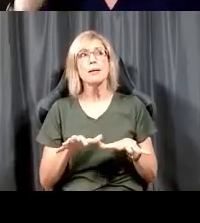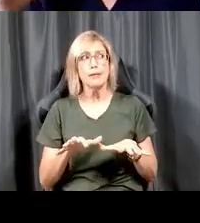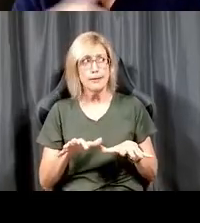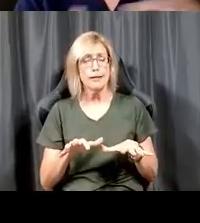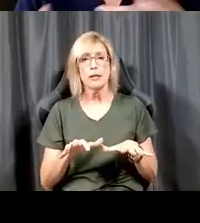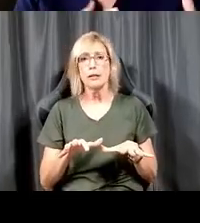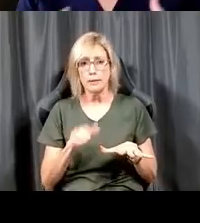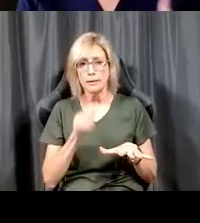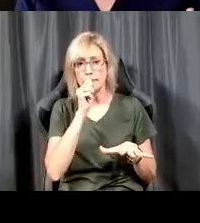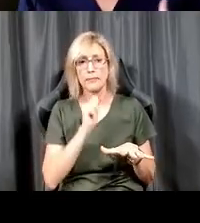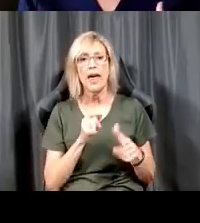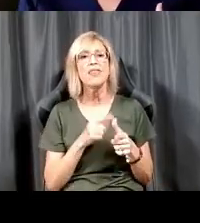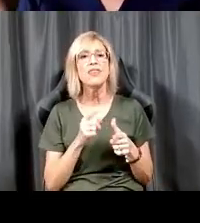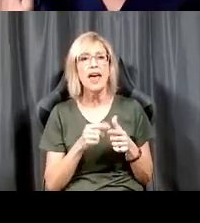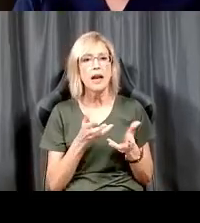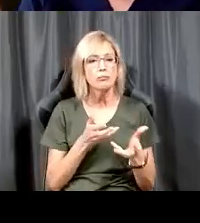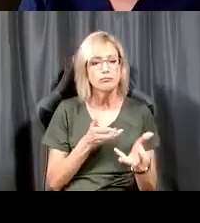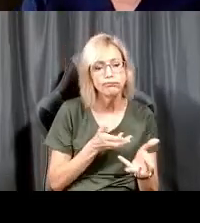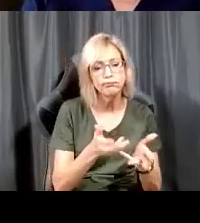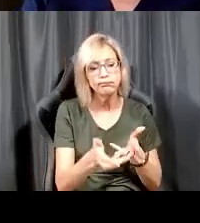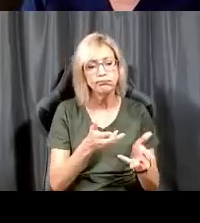want them to interact with the food. They don't have to touch it.